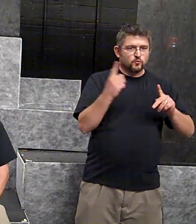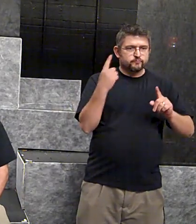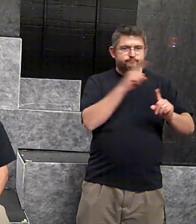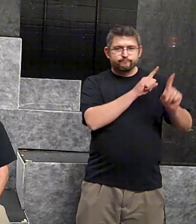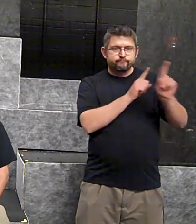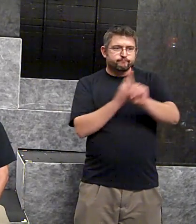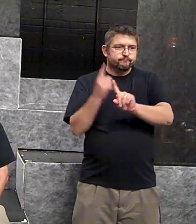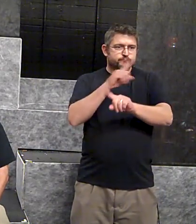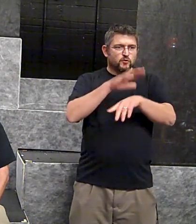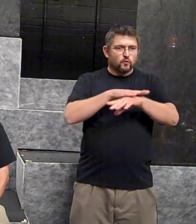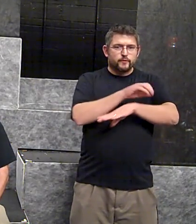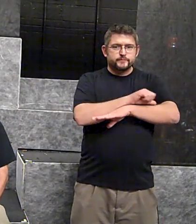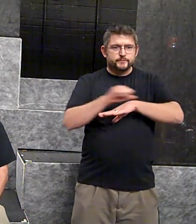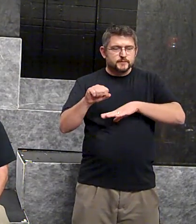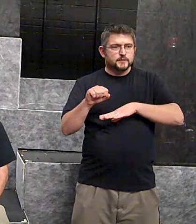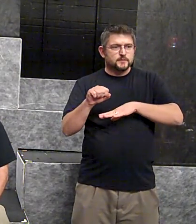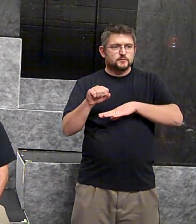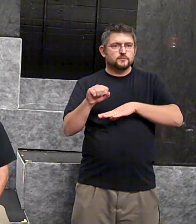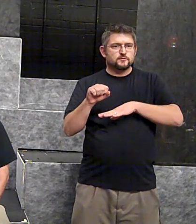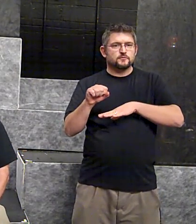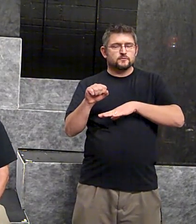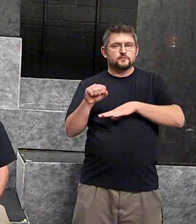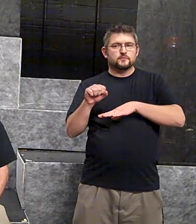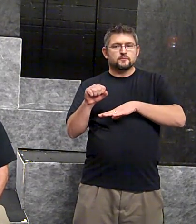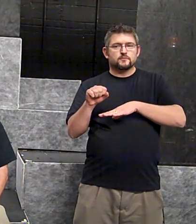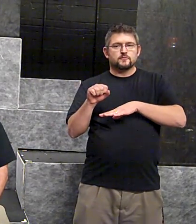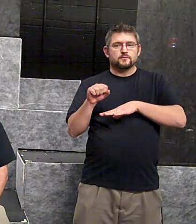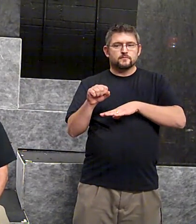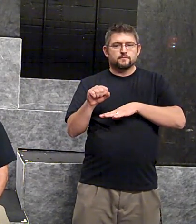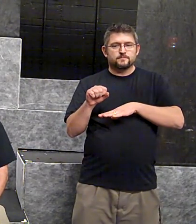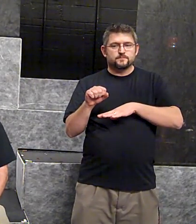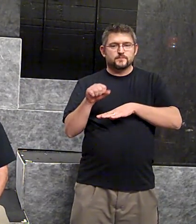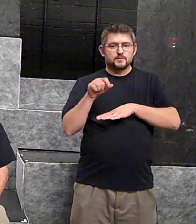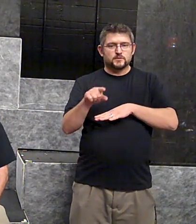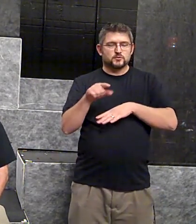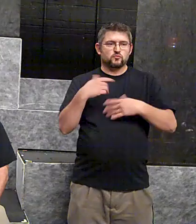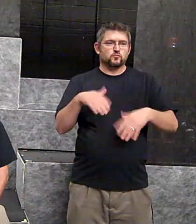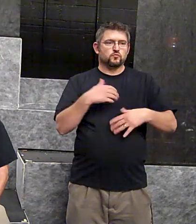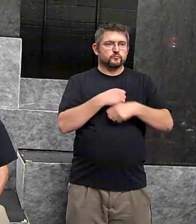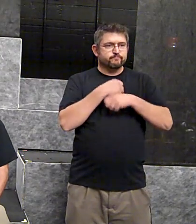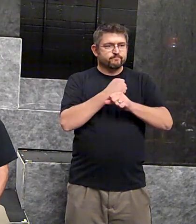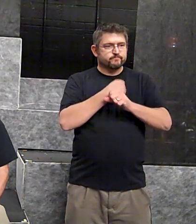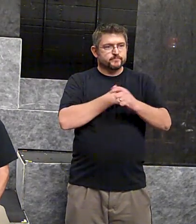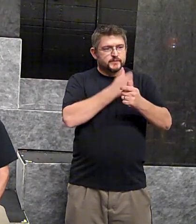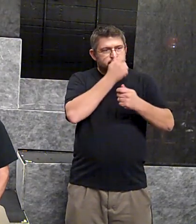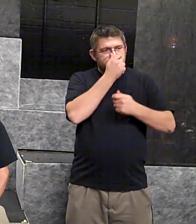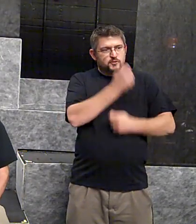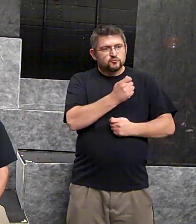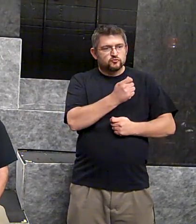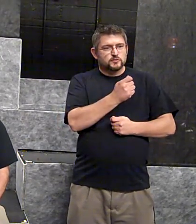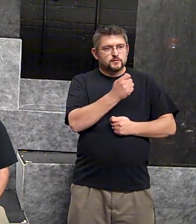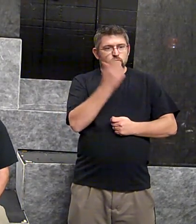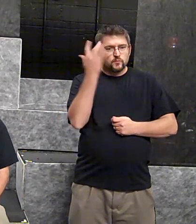and this has created an interesting thing because in shadow interpreting